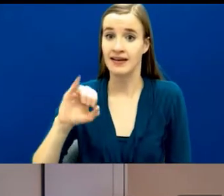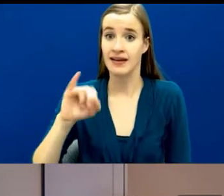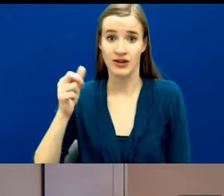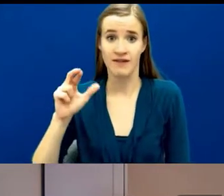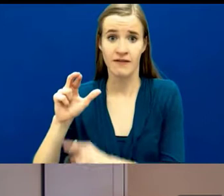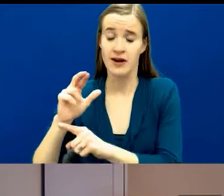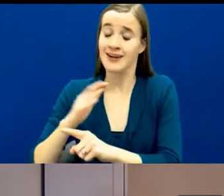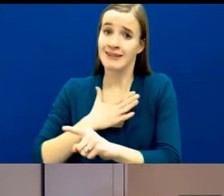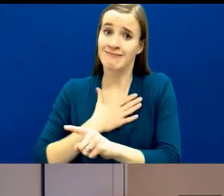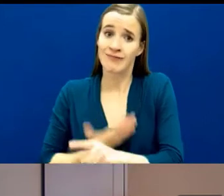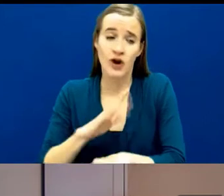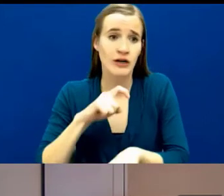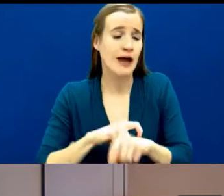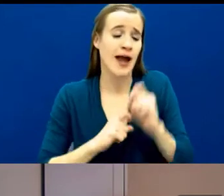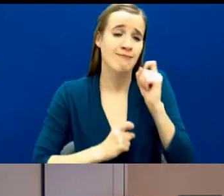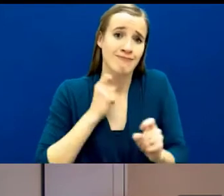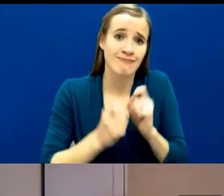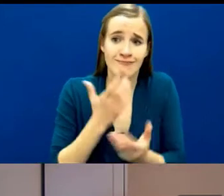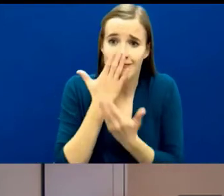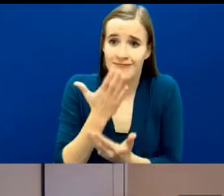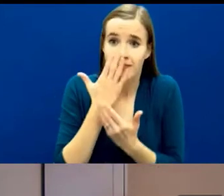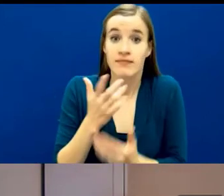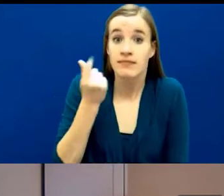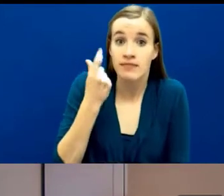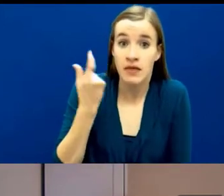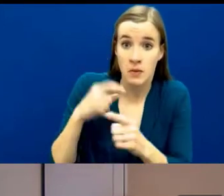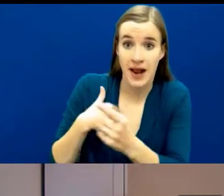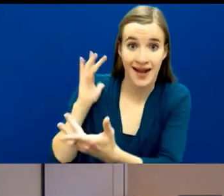it. But at the time that I reached out to her, she was still a college student,